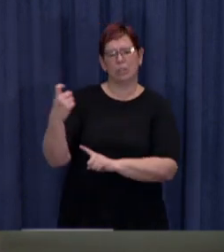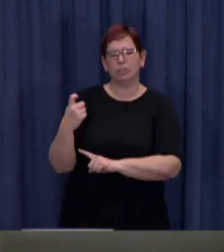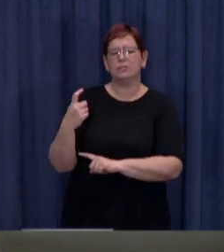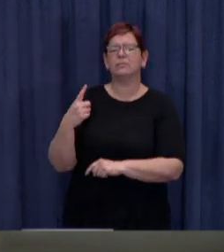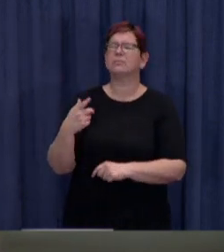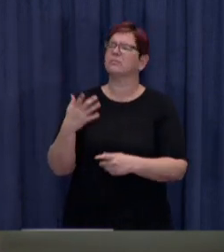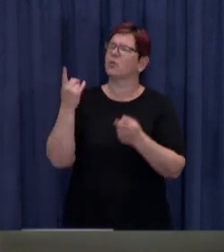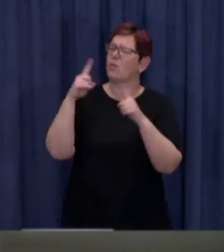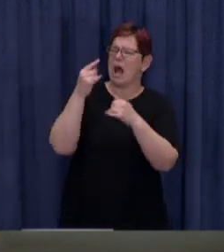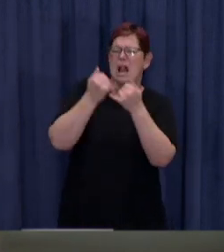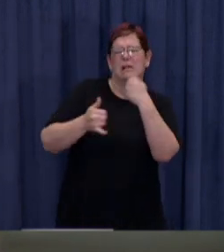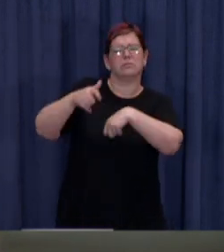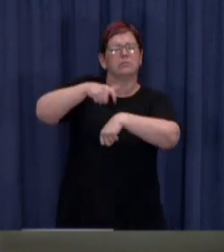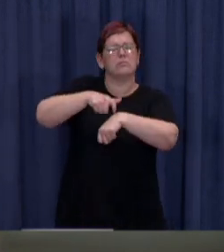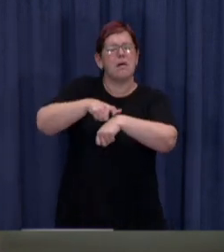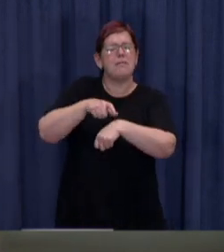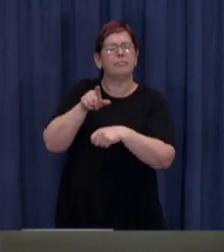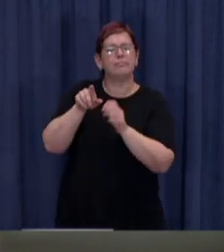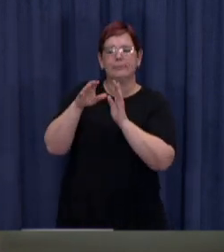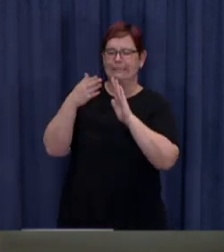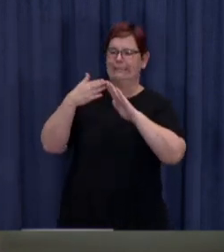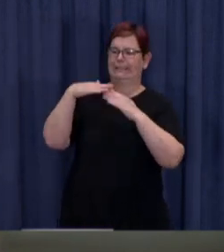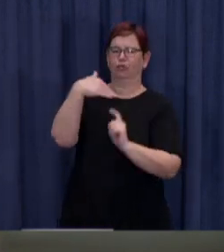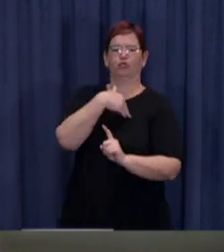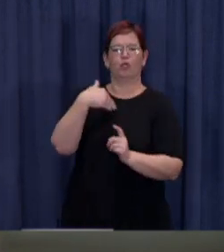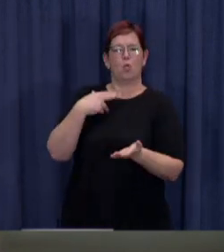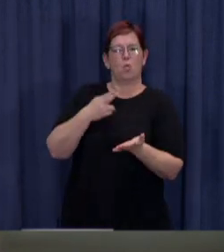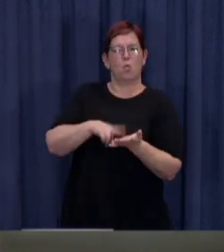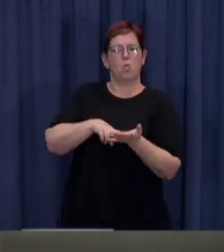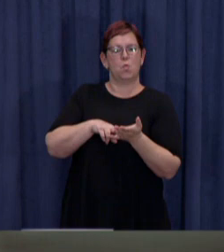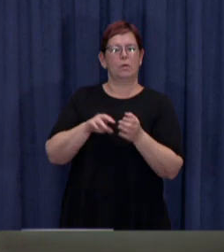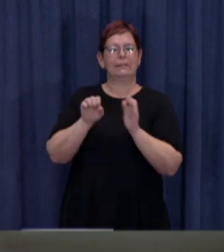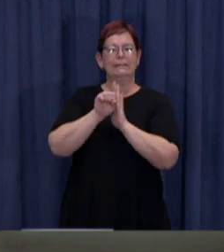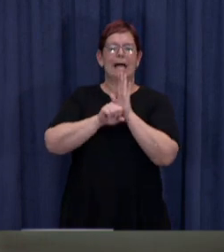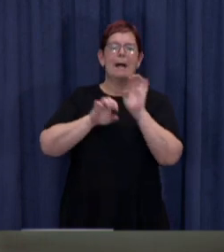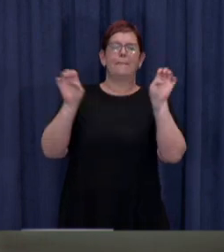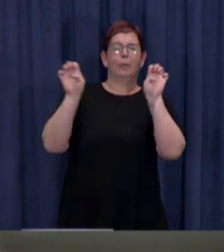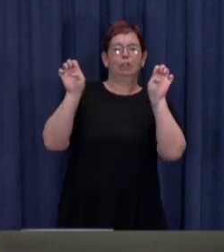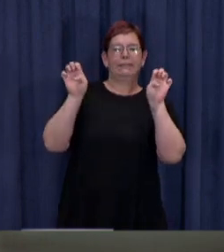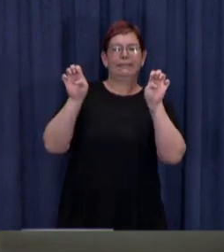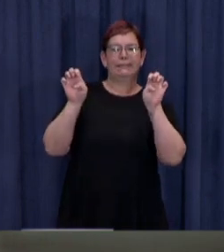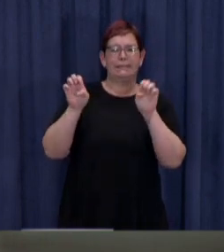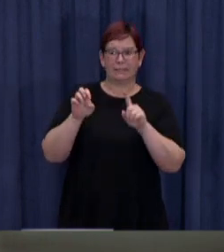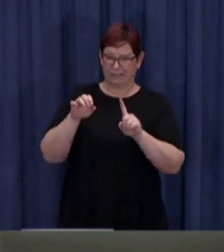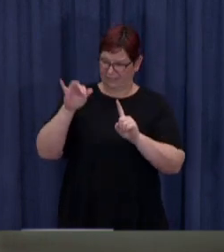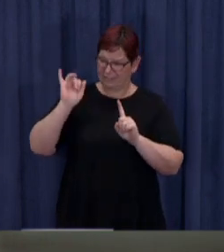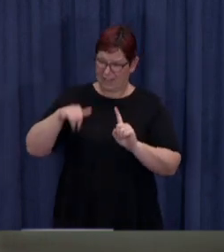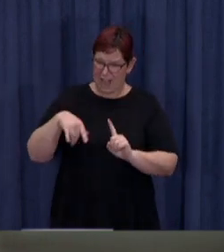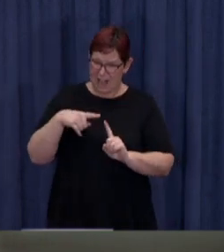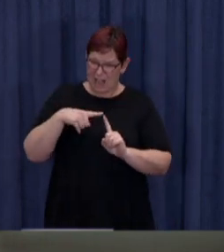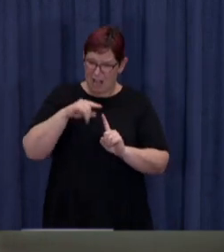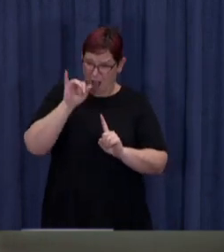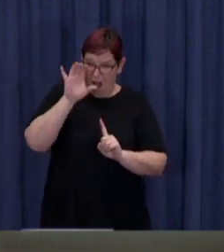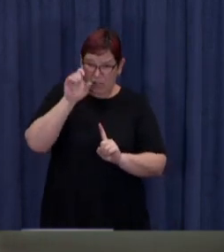bit of a bit of a discussion that dialogue at that time between various people but I don't know okay mark